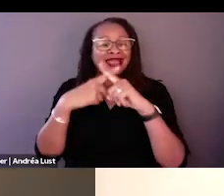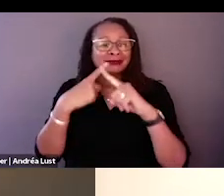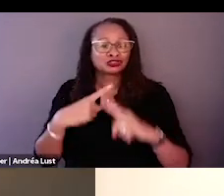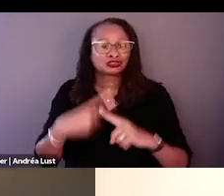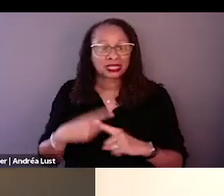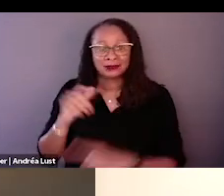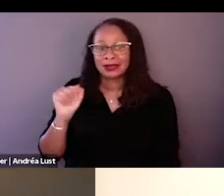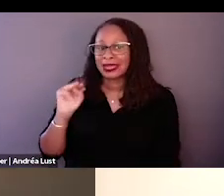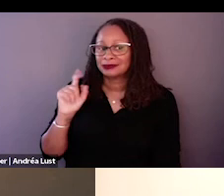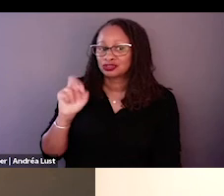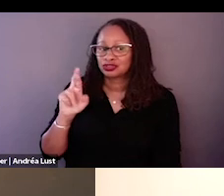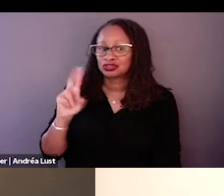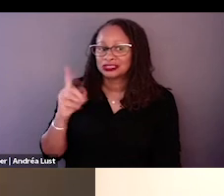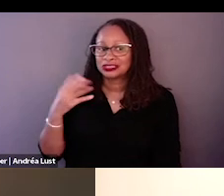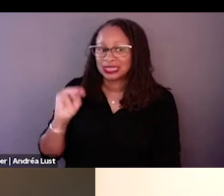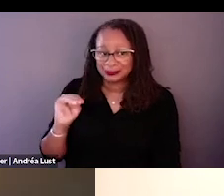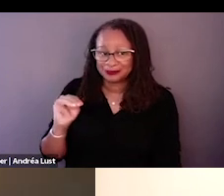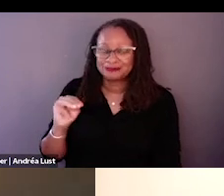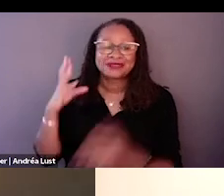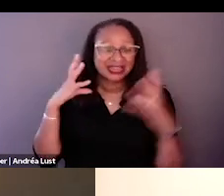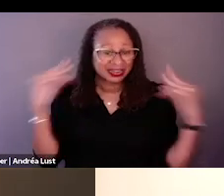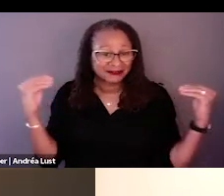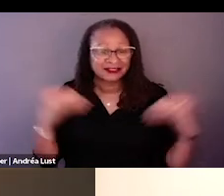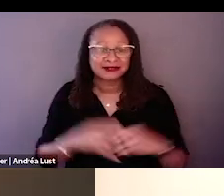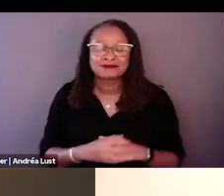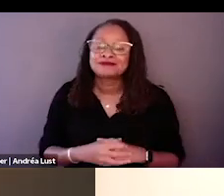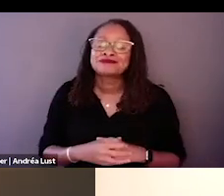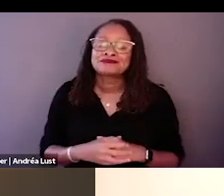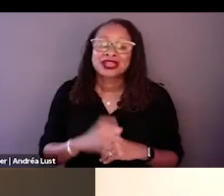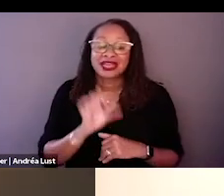Ella Taylor: Excellent. That sounds wonderful.